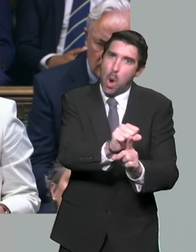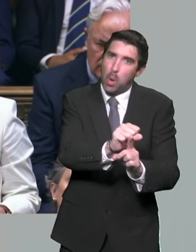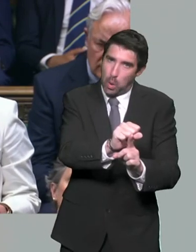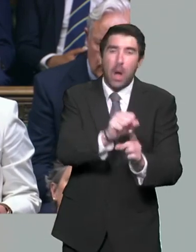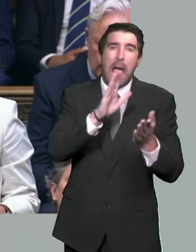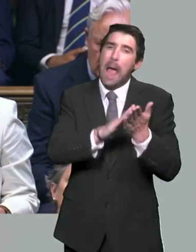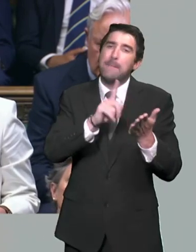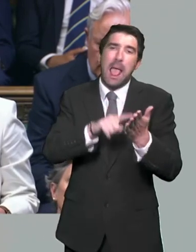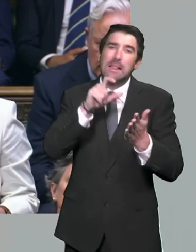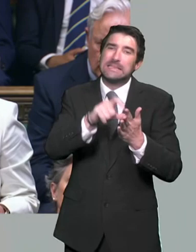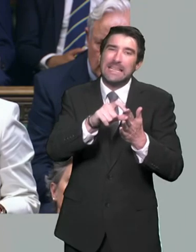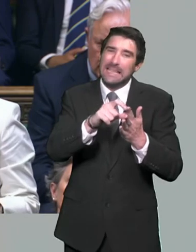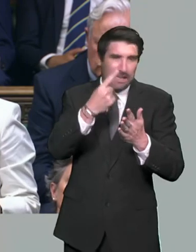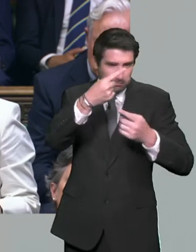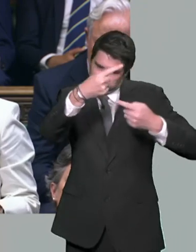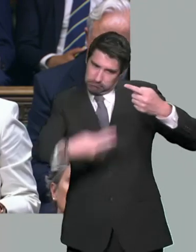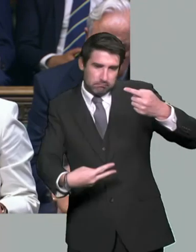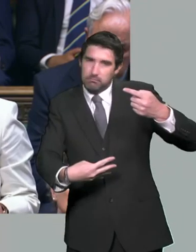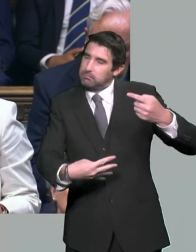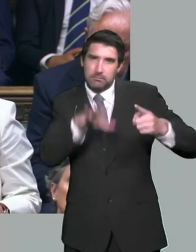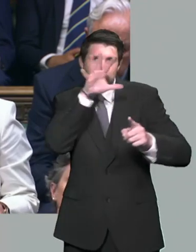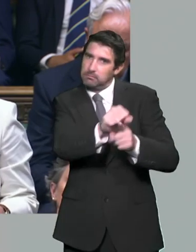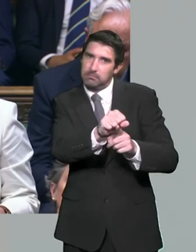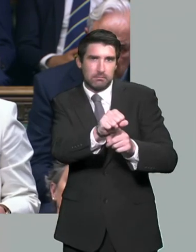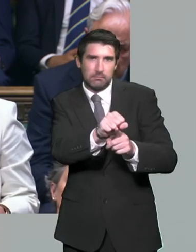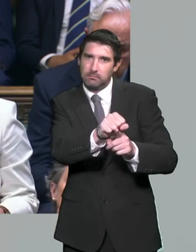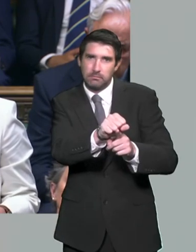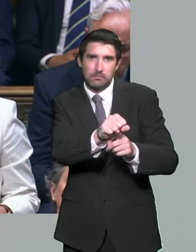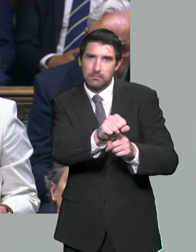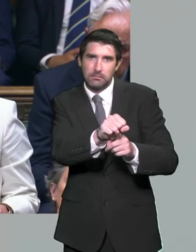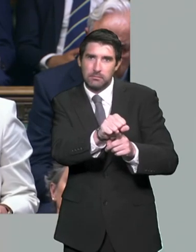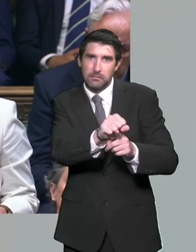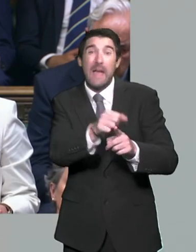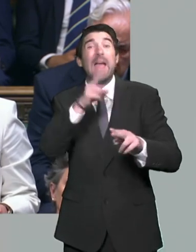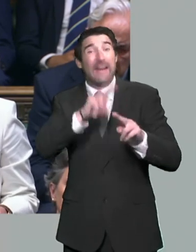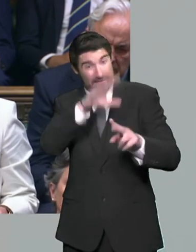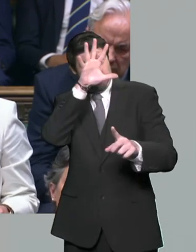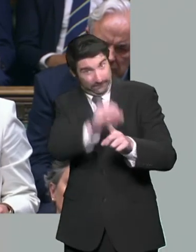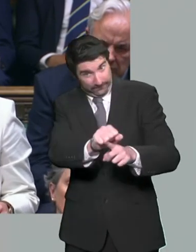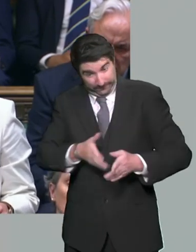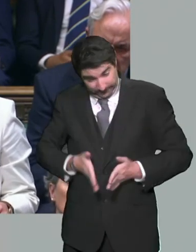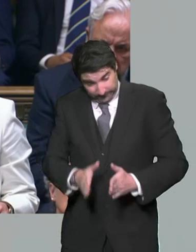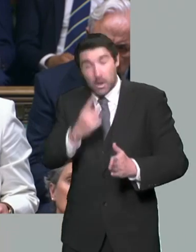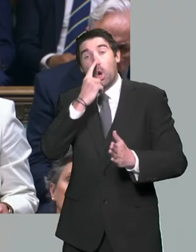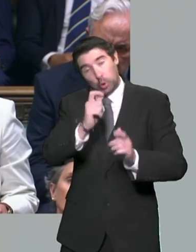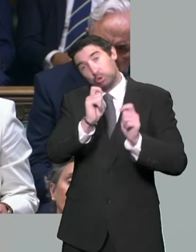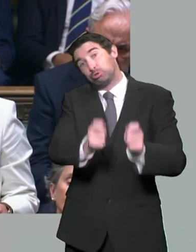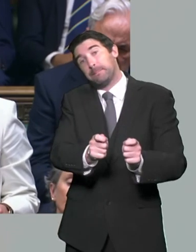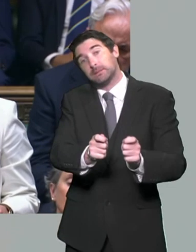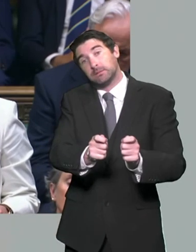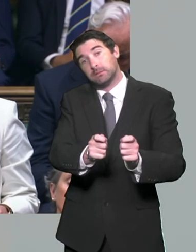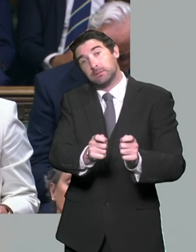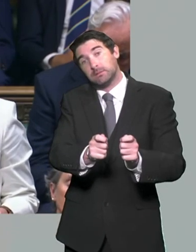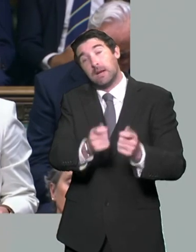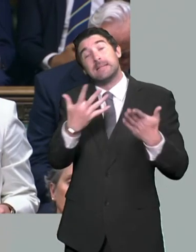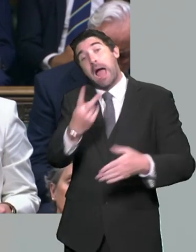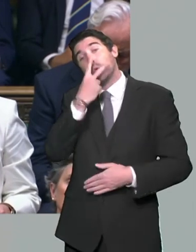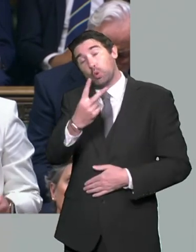Now the family are squaring up to palliative care and planning to make every day count.